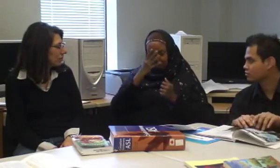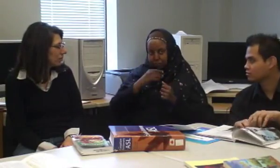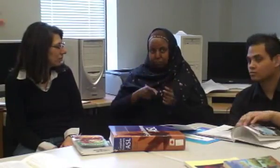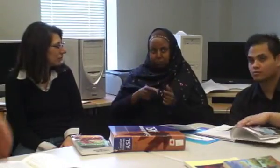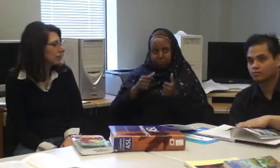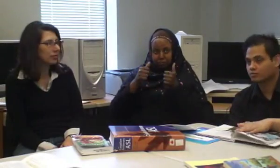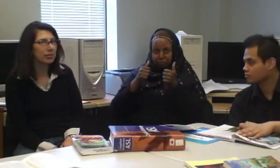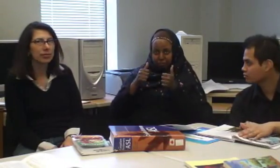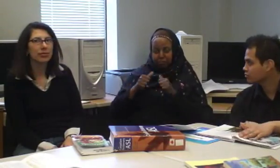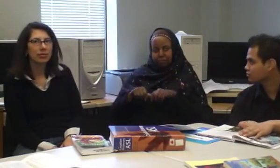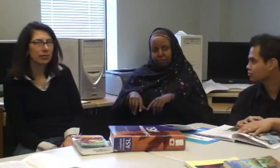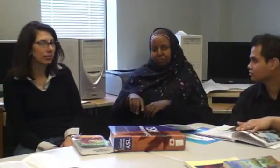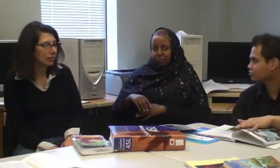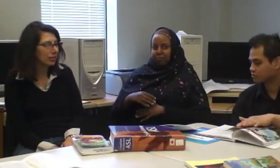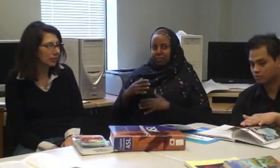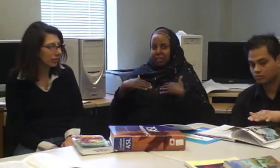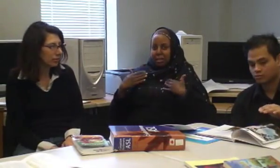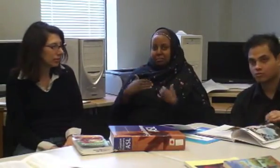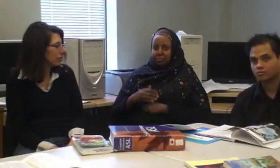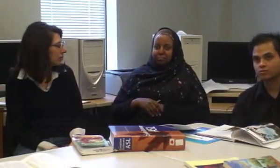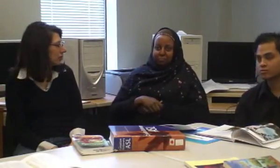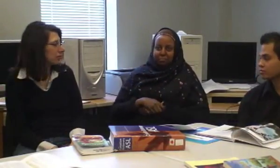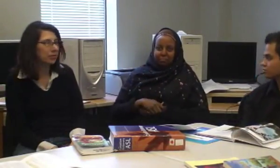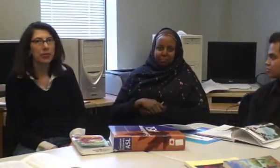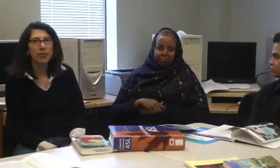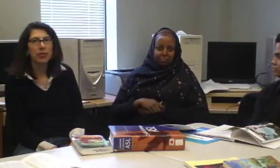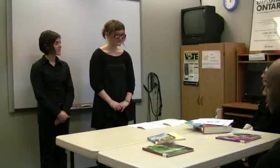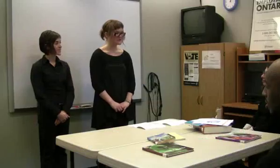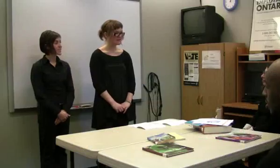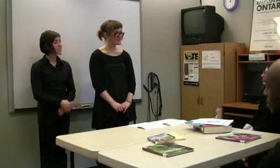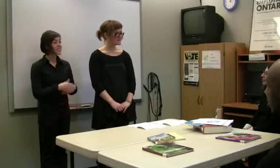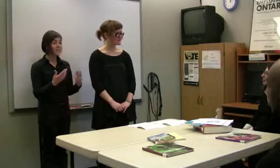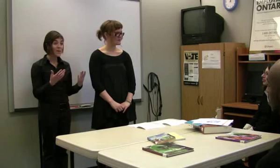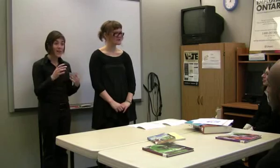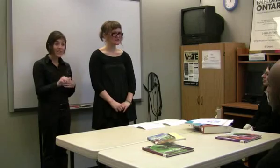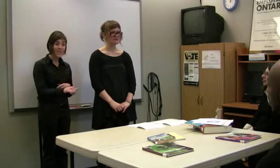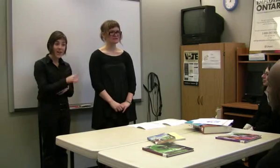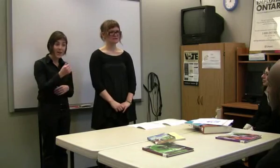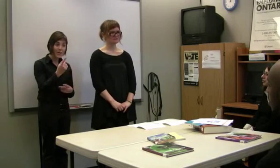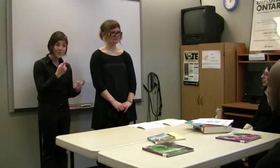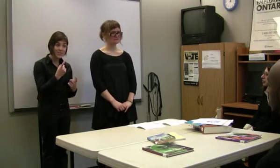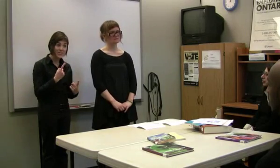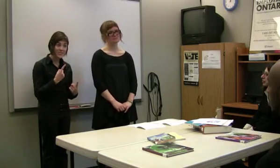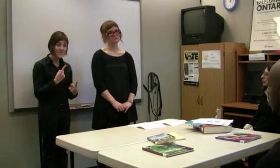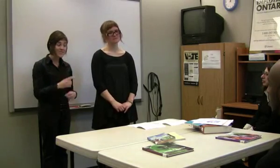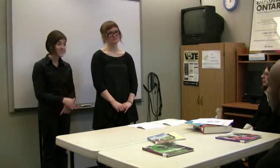Very visual. I really like that book. Do you have any more questions?